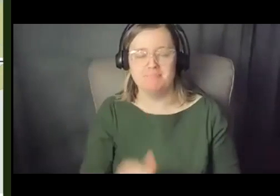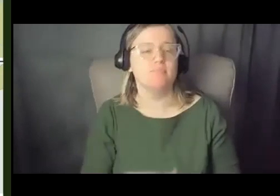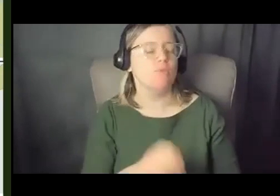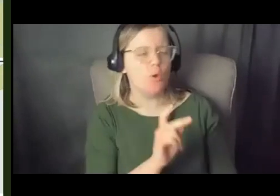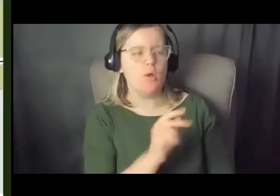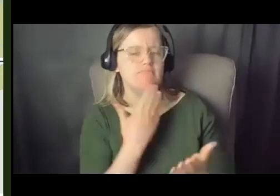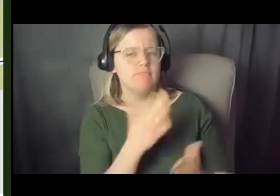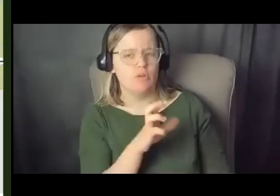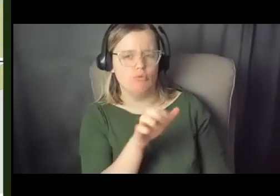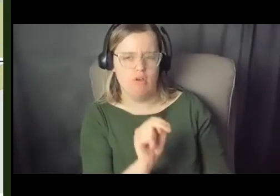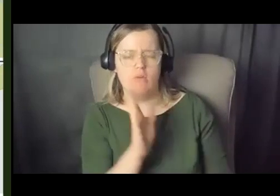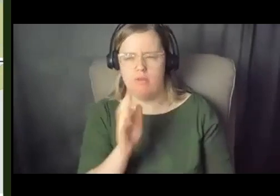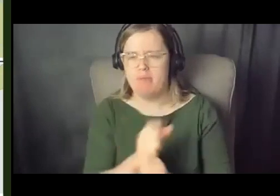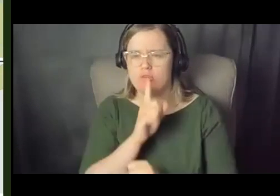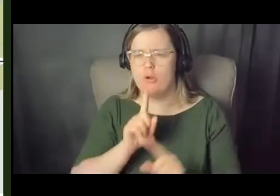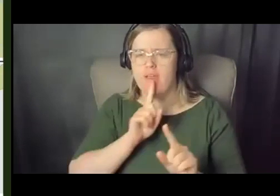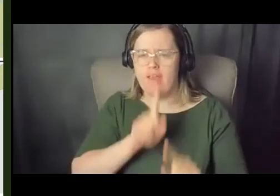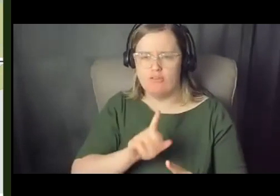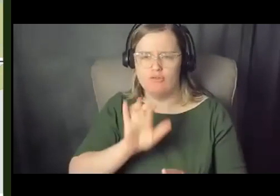We'll definitely make sure that we get that answered later.